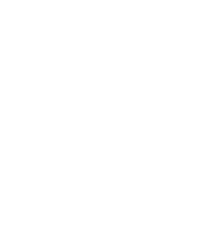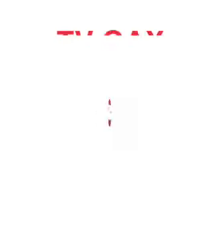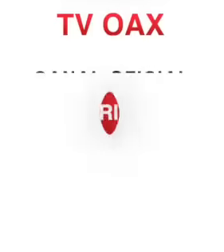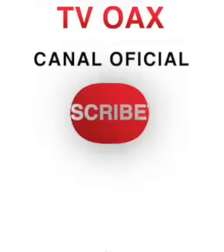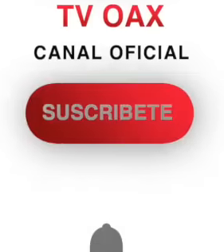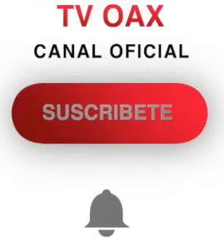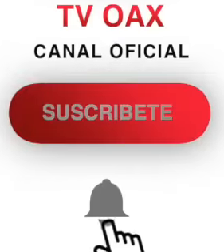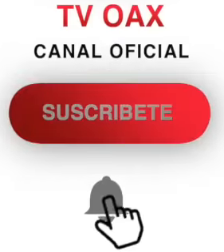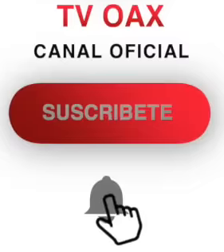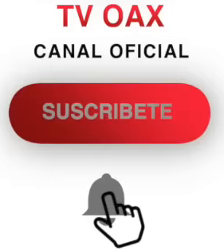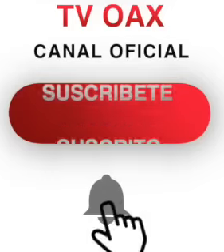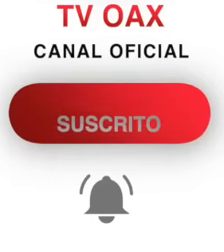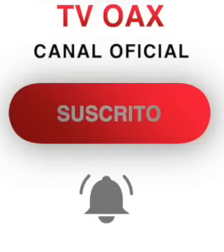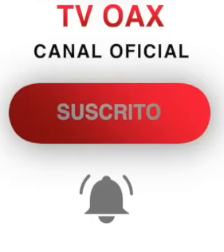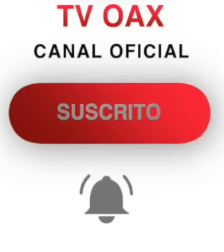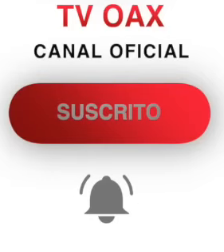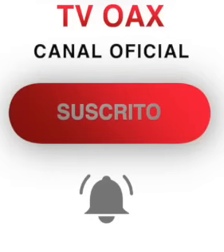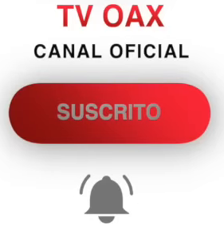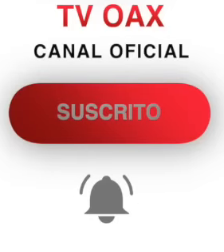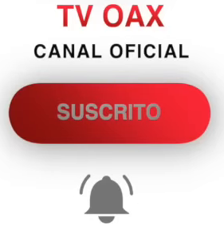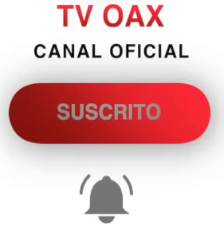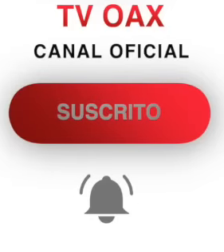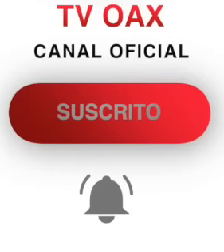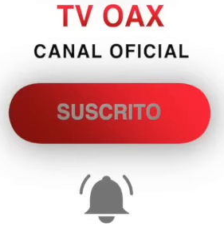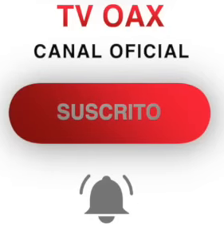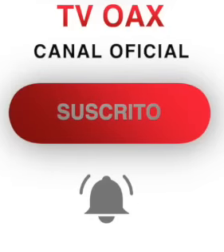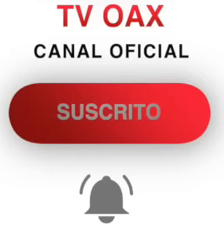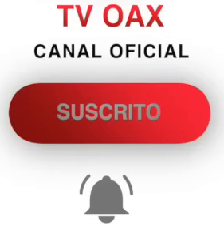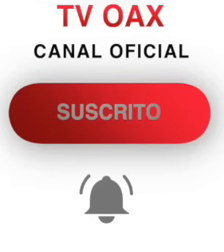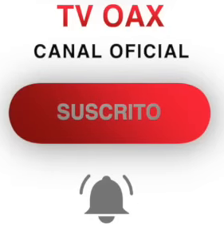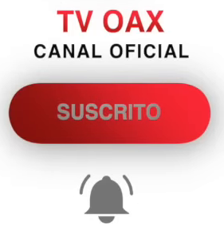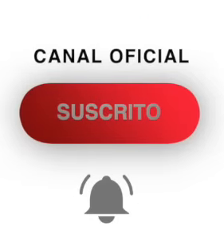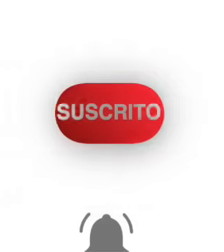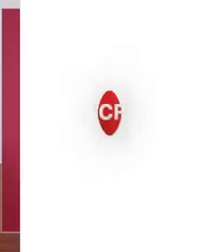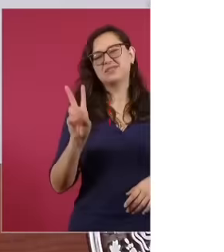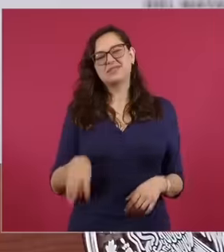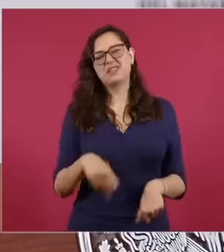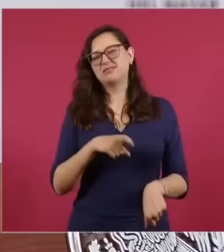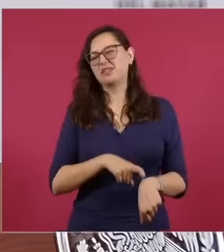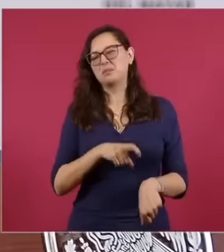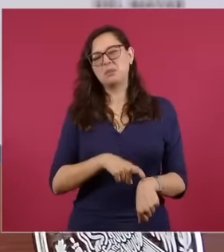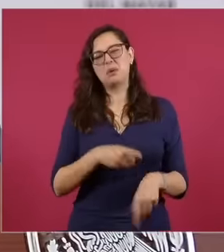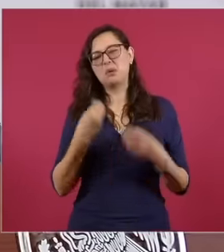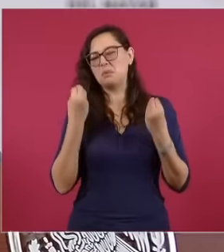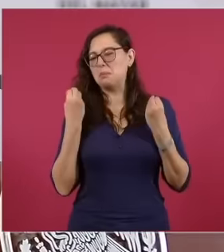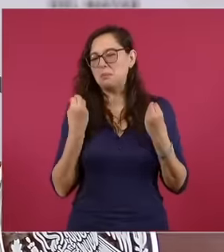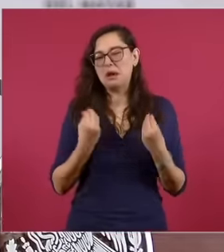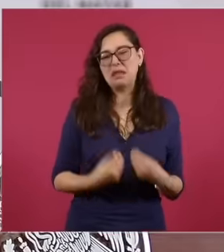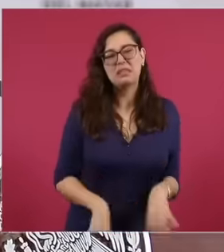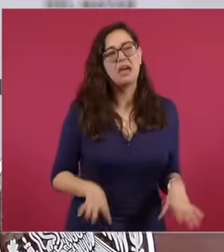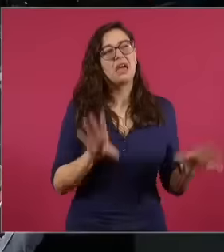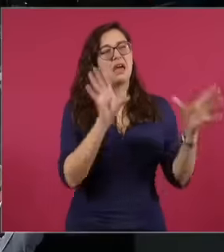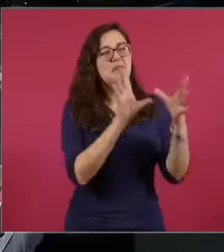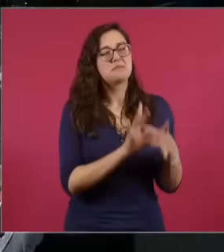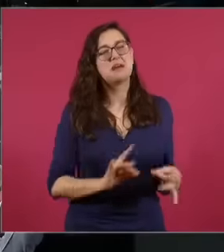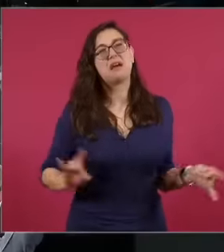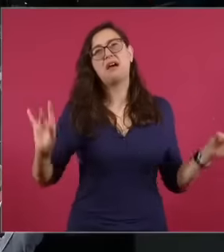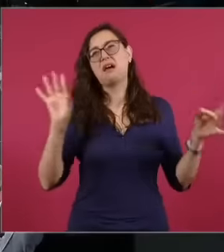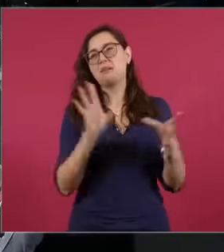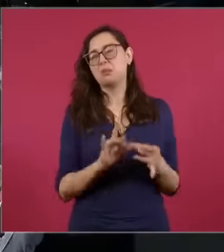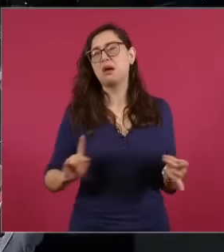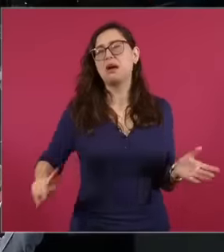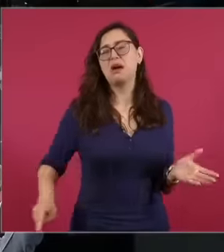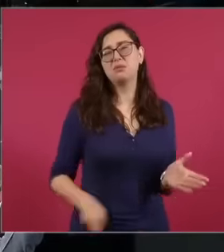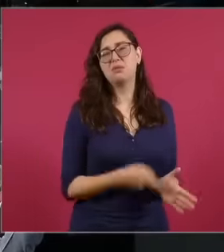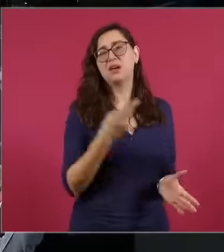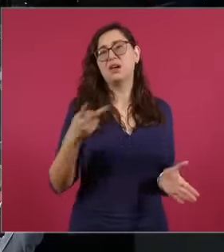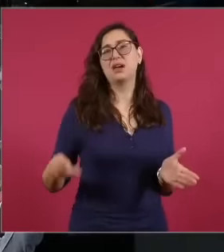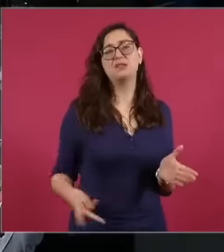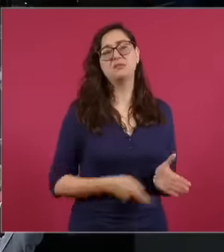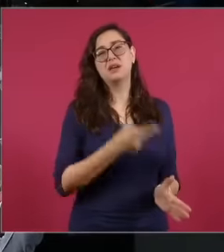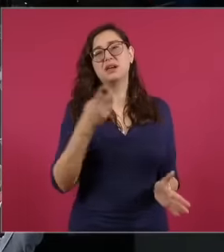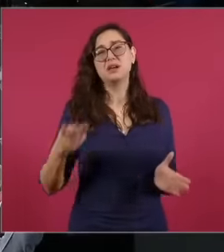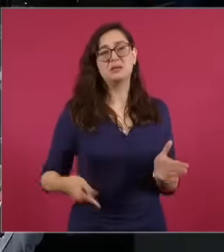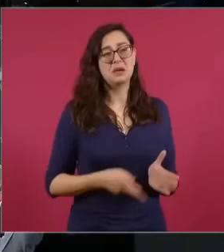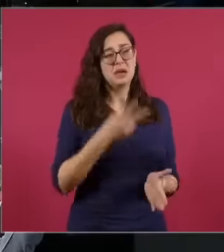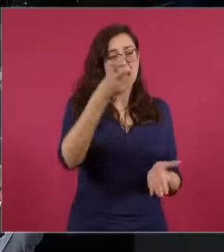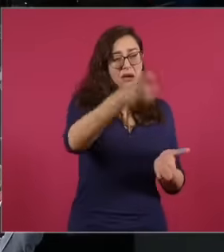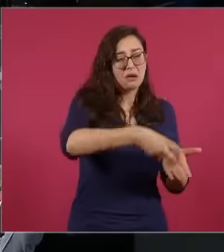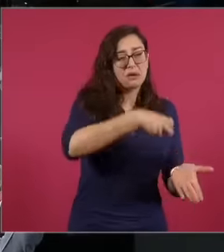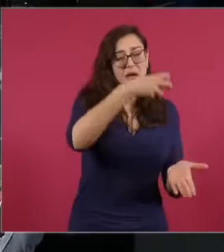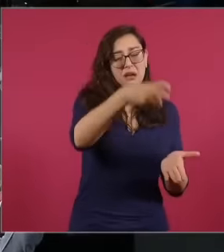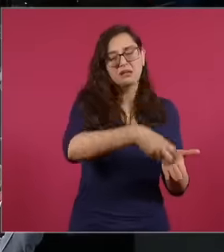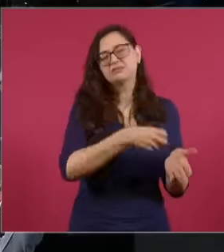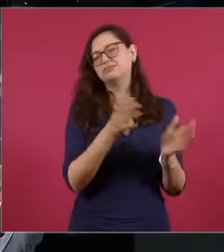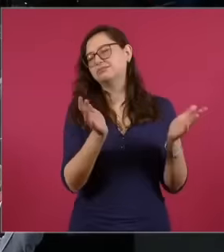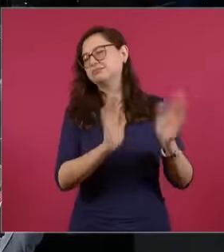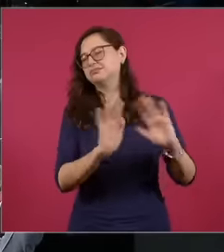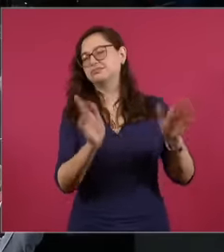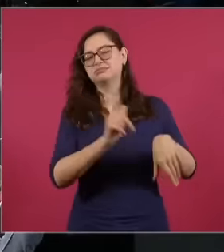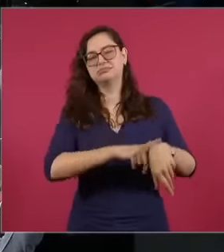more than that we are not here to waste their time and we are correcting the page,